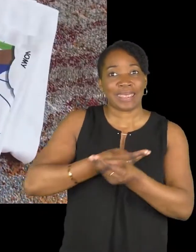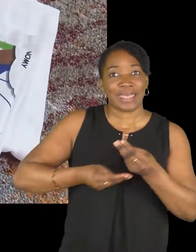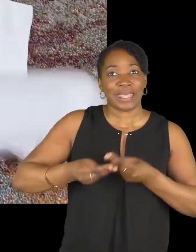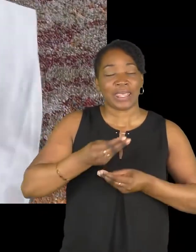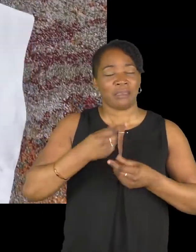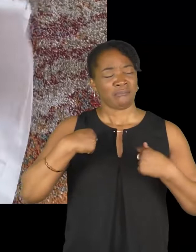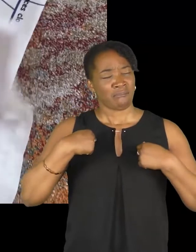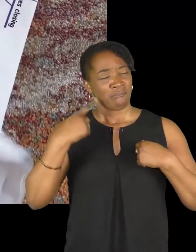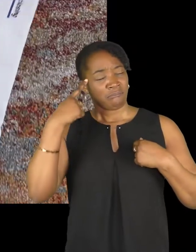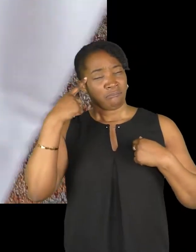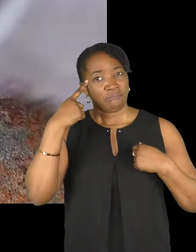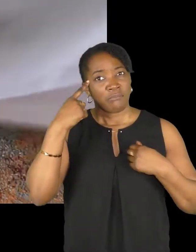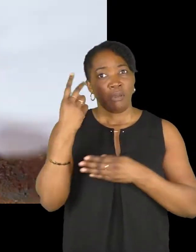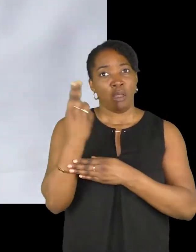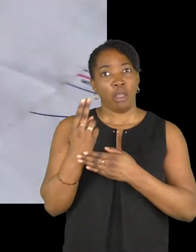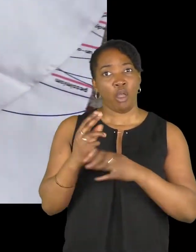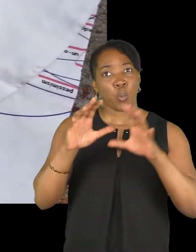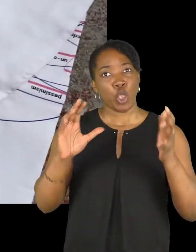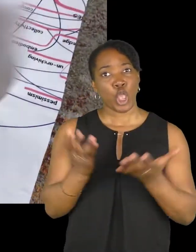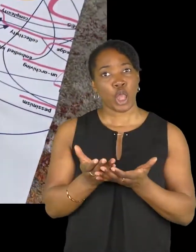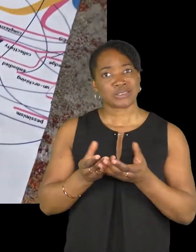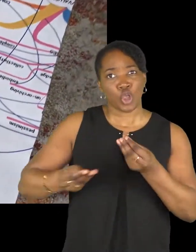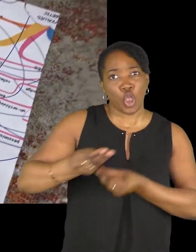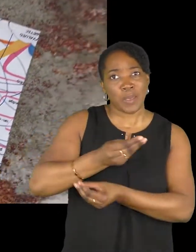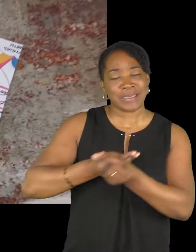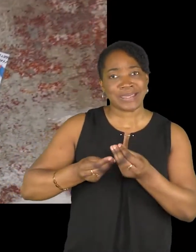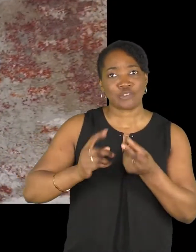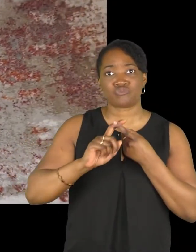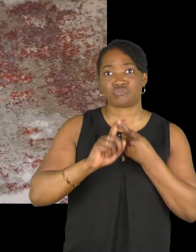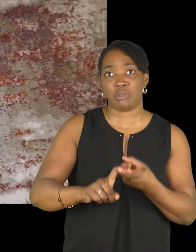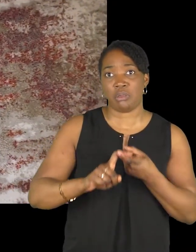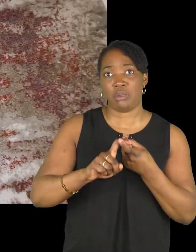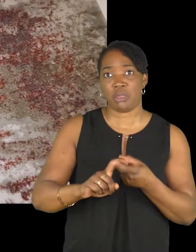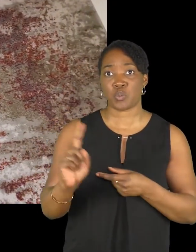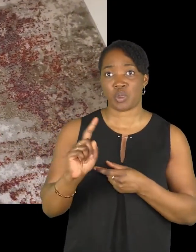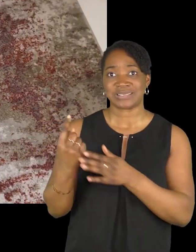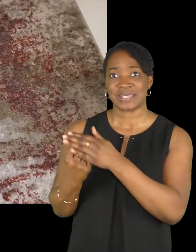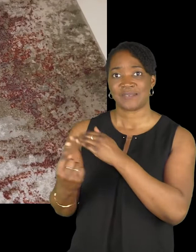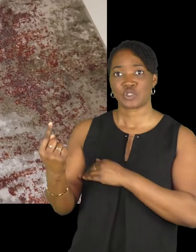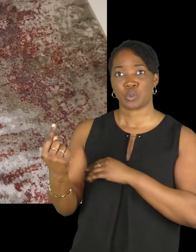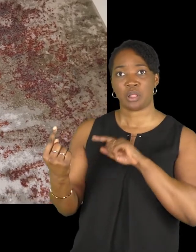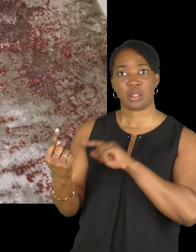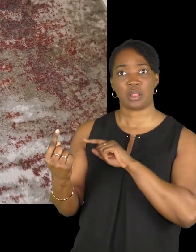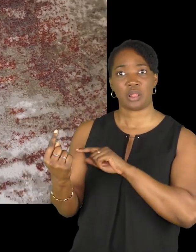the economies of the art world and how it's really dependent on this individualistic economy. It's